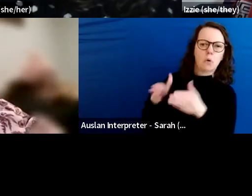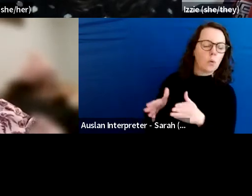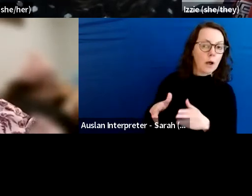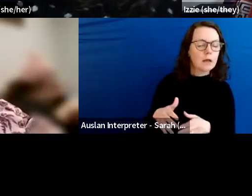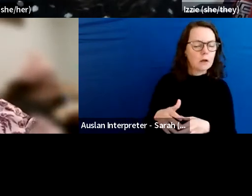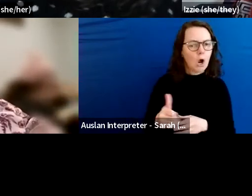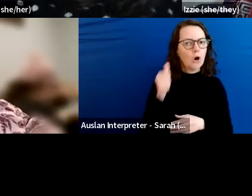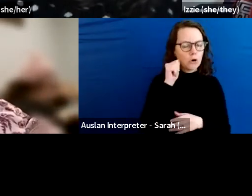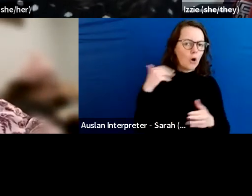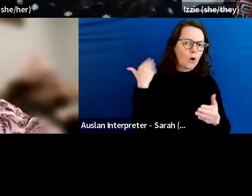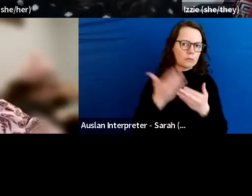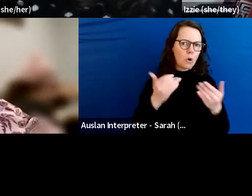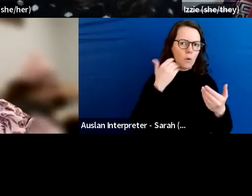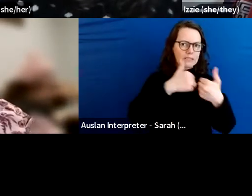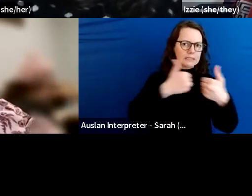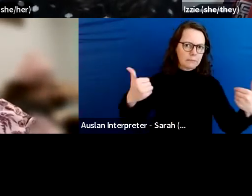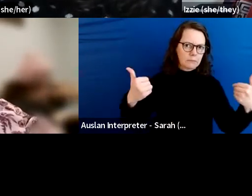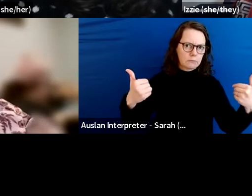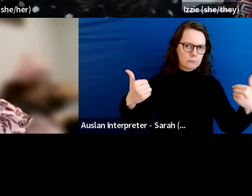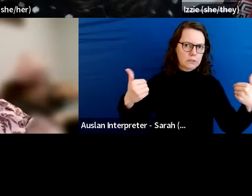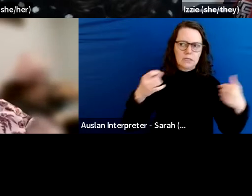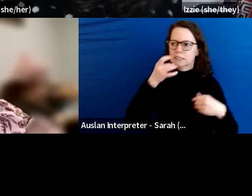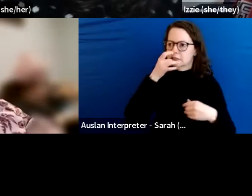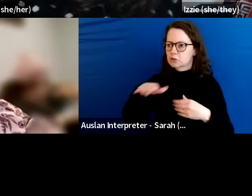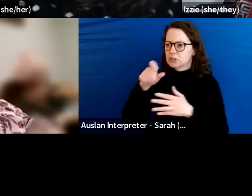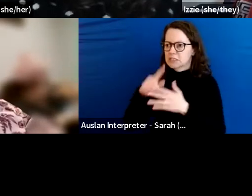So we know there's a history of segregation.